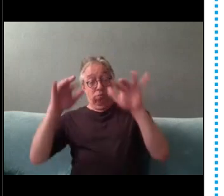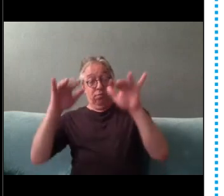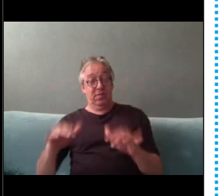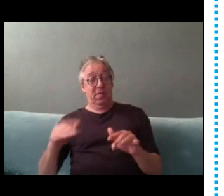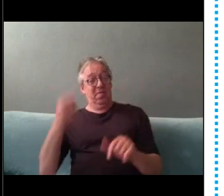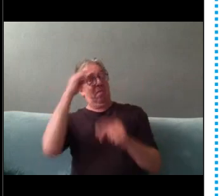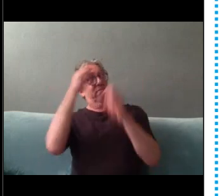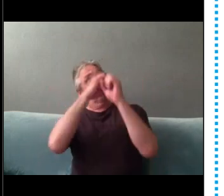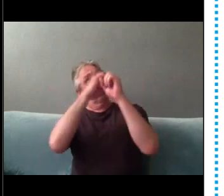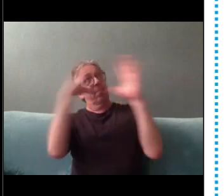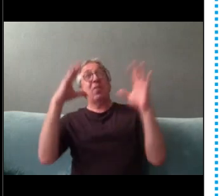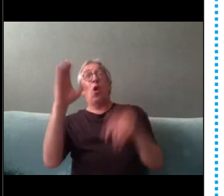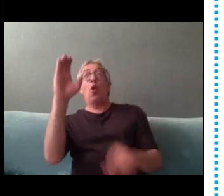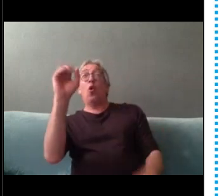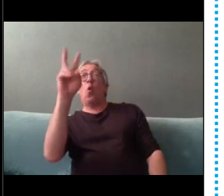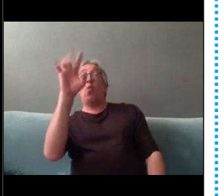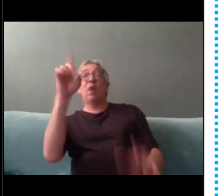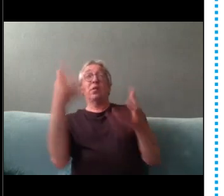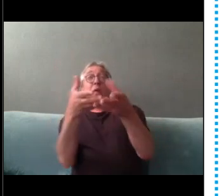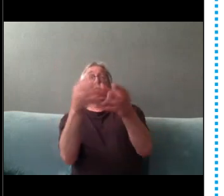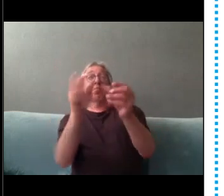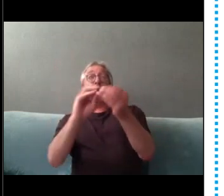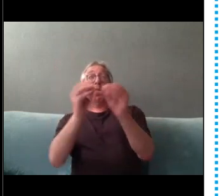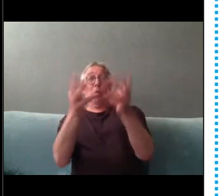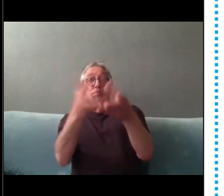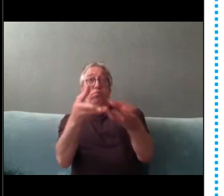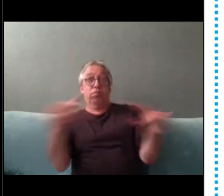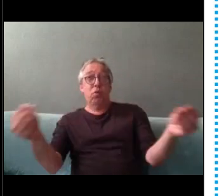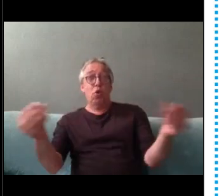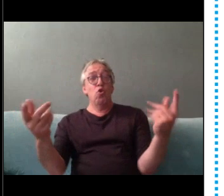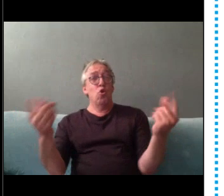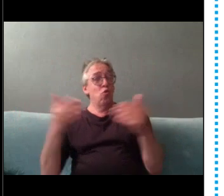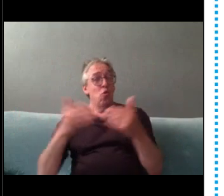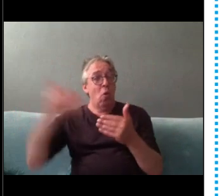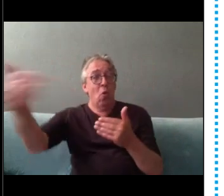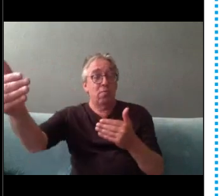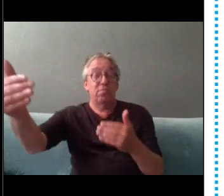But on rail transport we recommend this shouldn’t be allowed anymore.